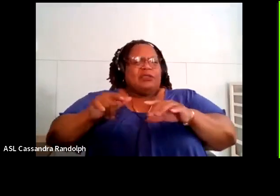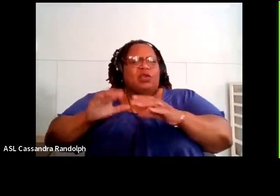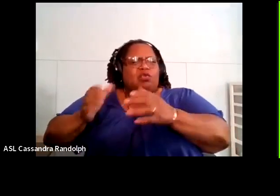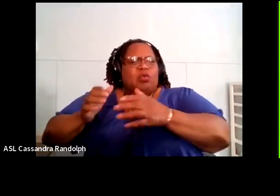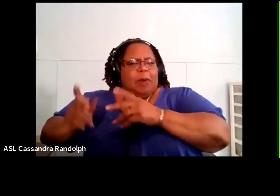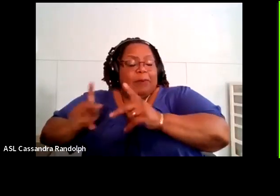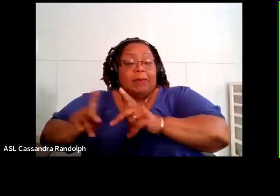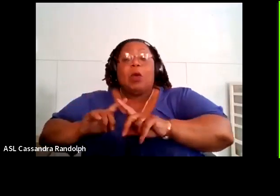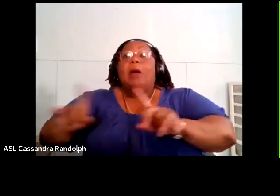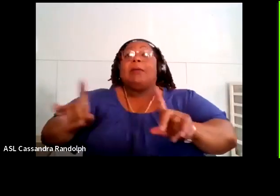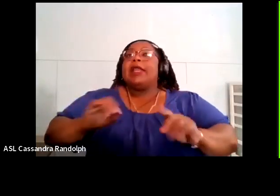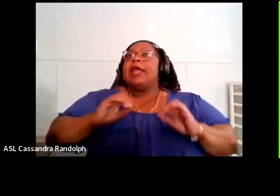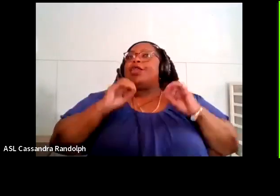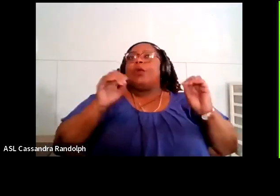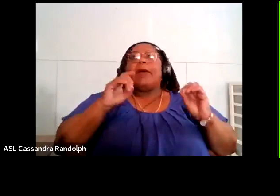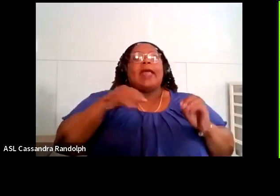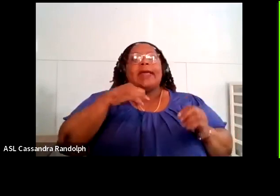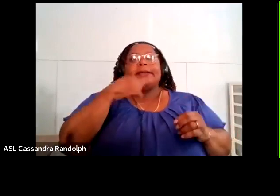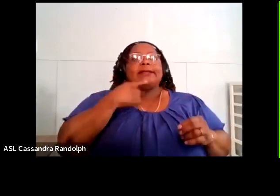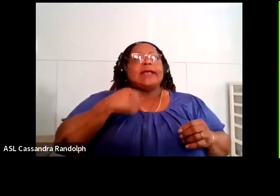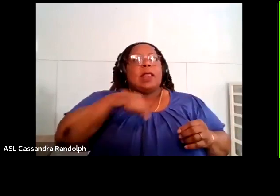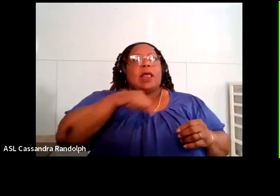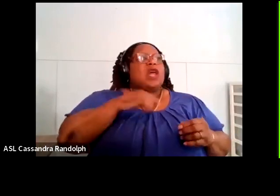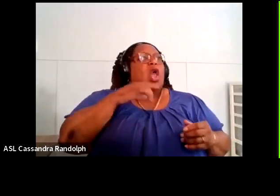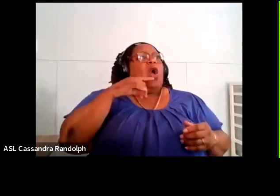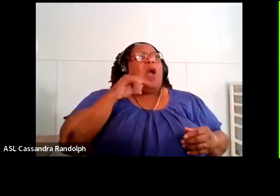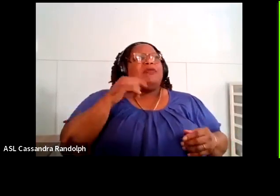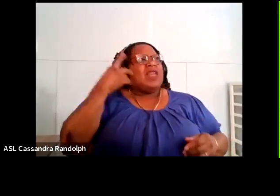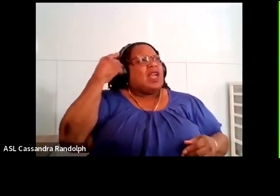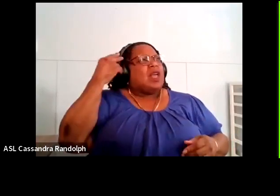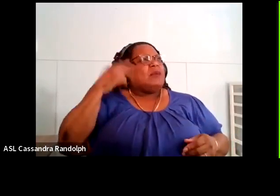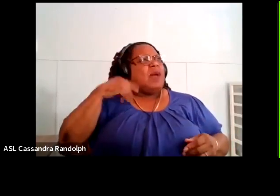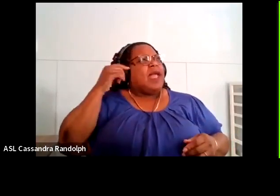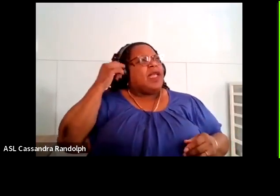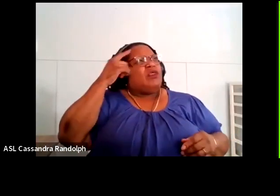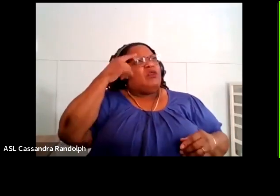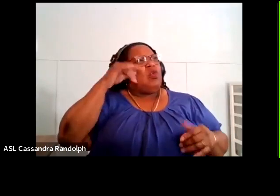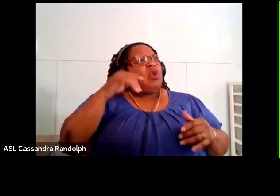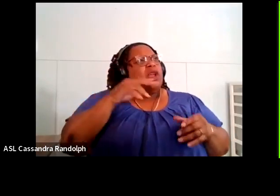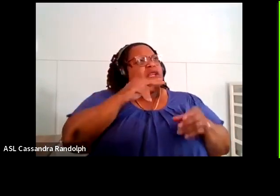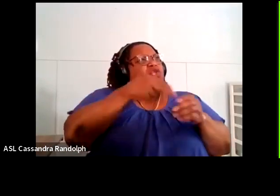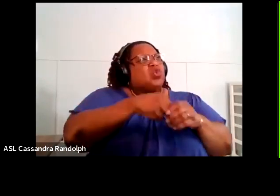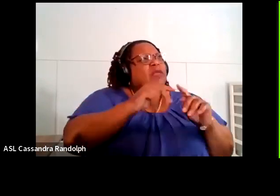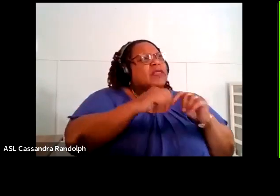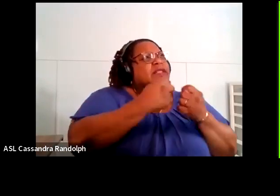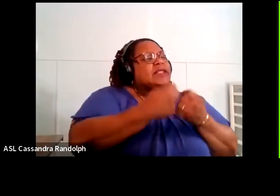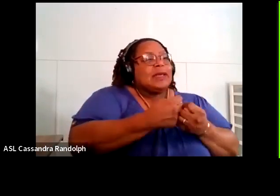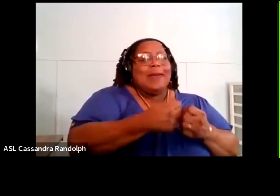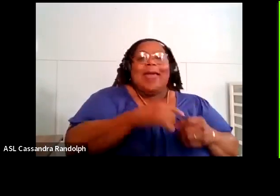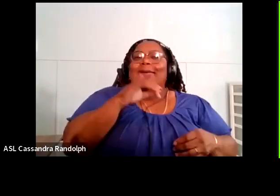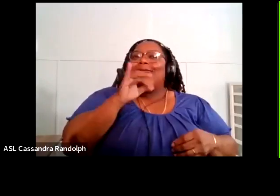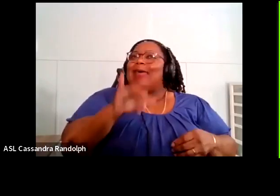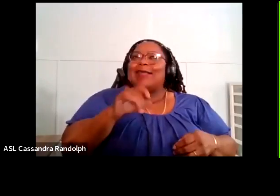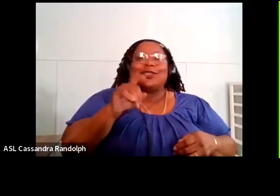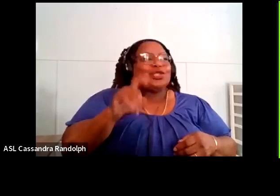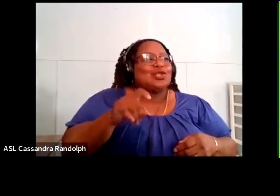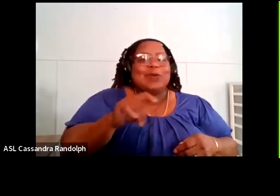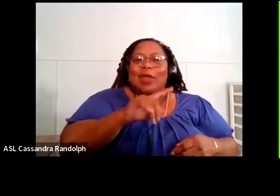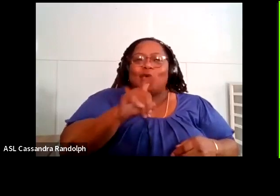So many factors. The average person is probably not considered this if it's not something you struggle with or in the demographic. Nobody